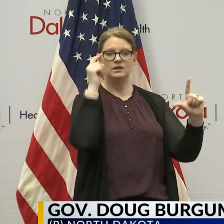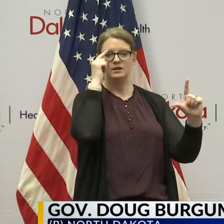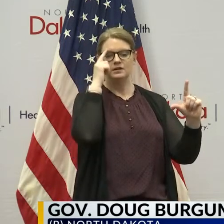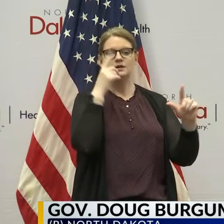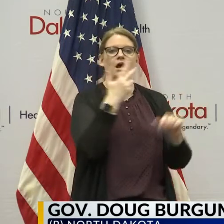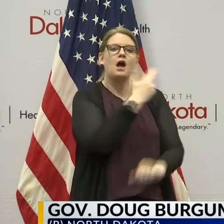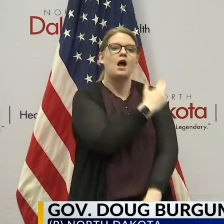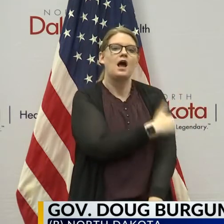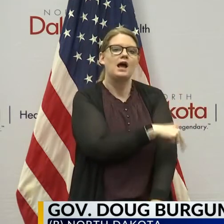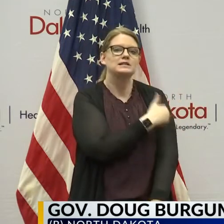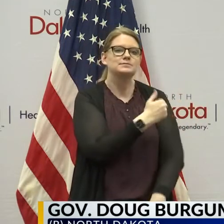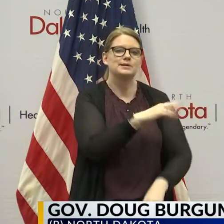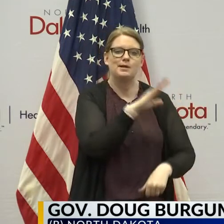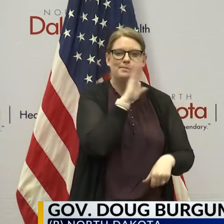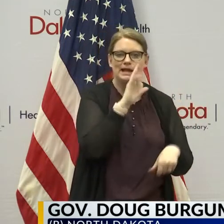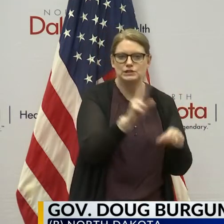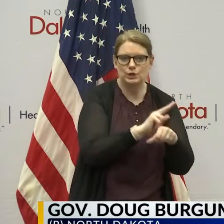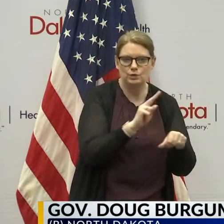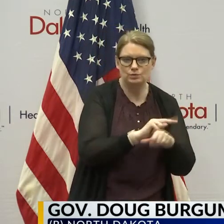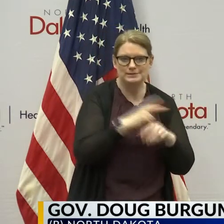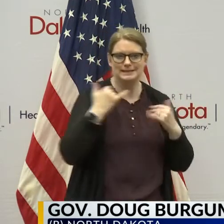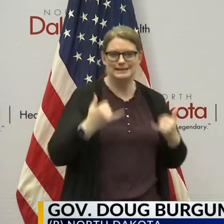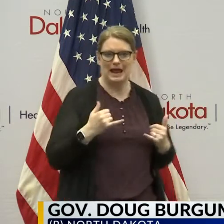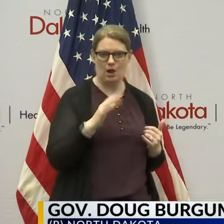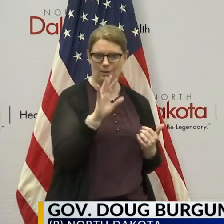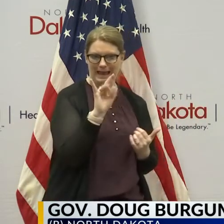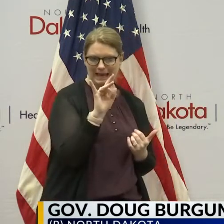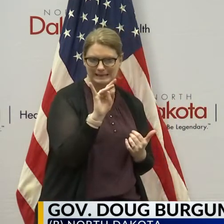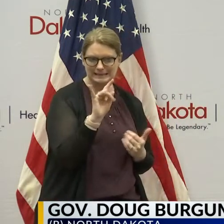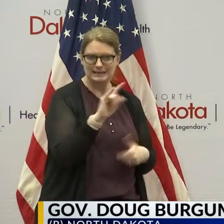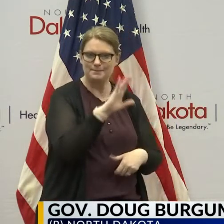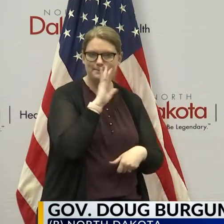ANOTHER NUMBER WHICH WE WANT YOU TO FOCUS ON IN THAT FIRST